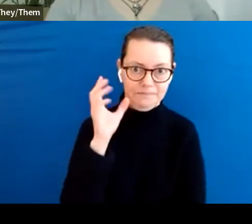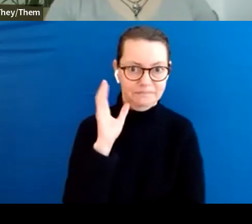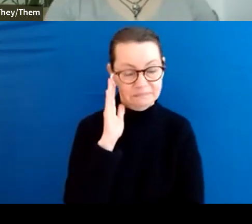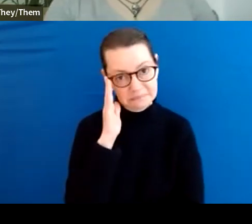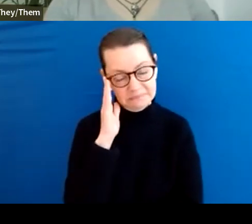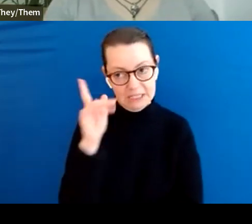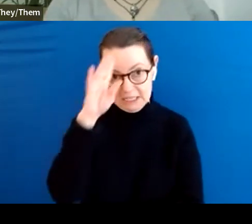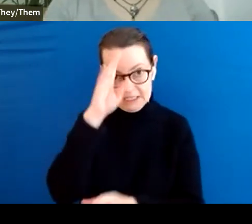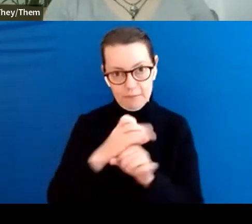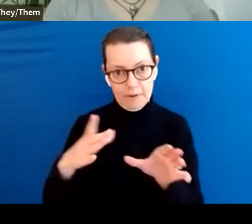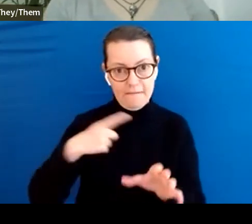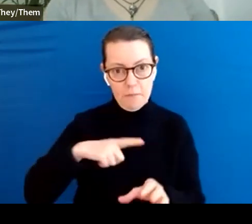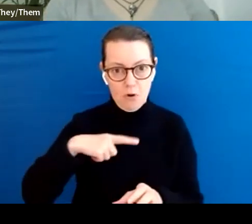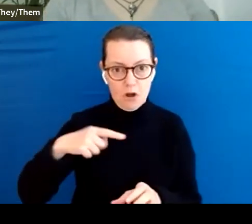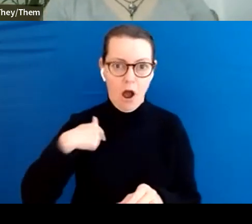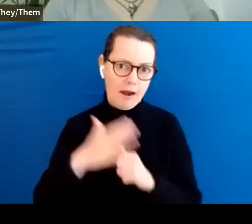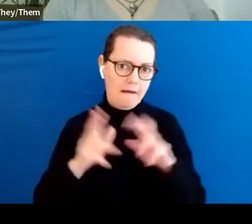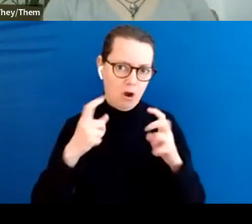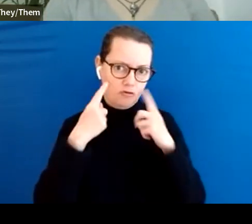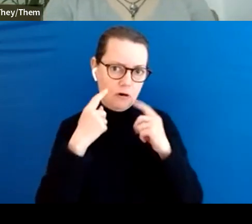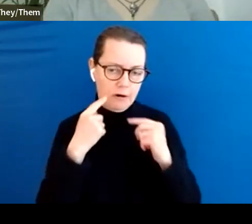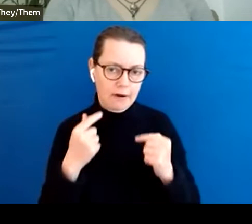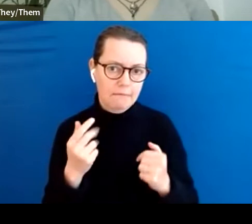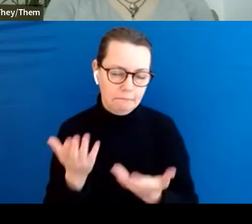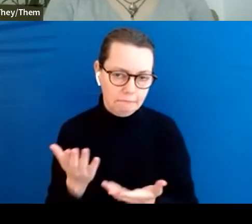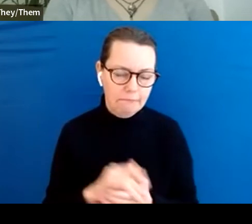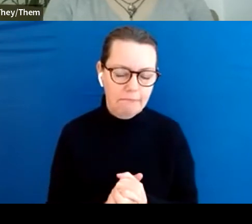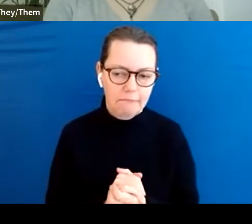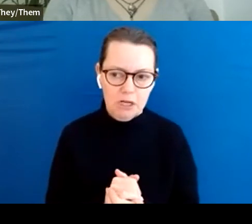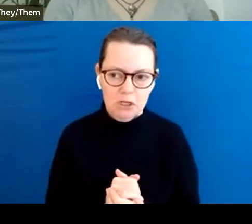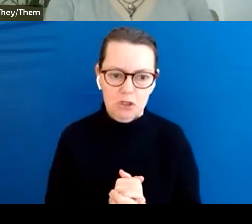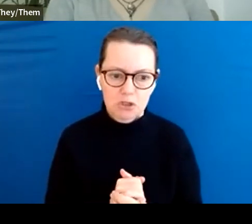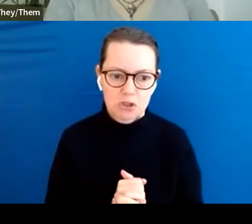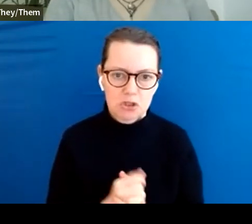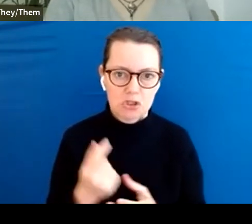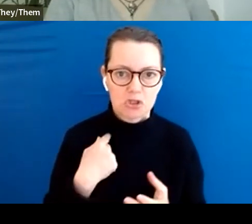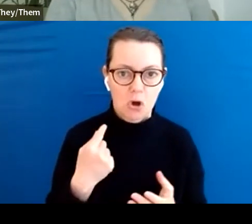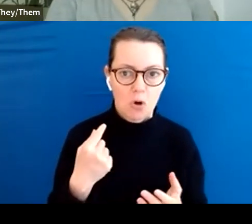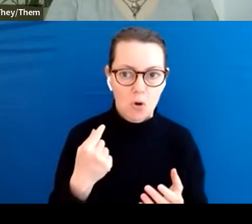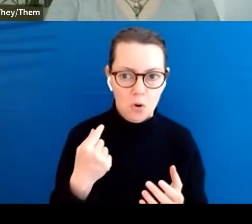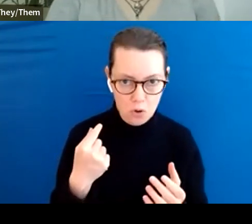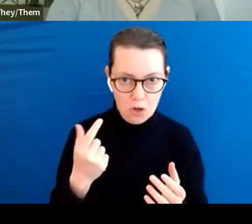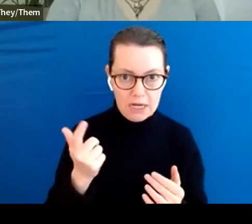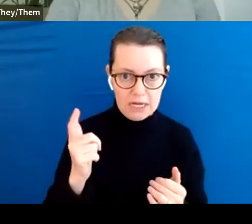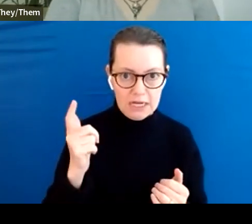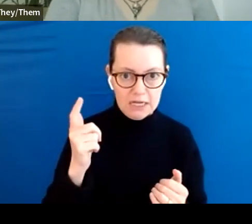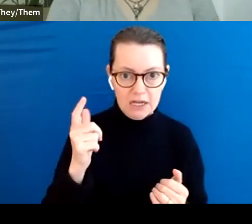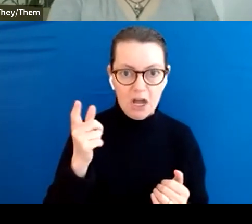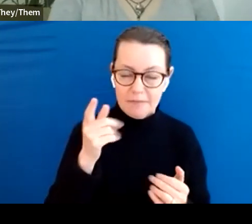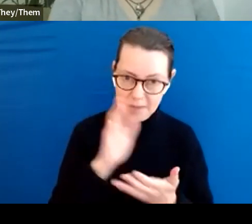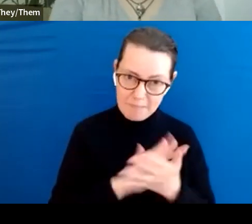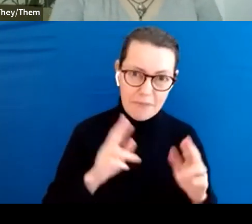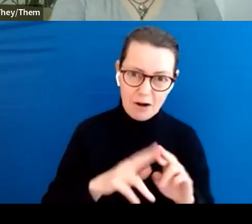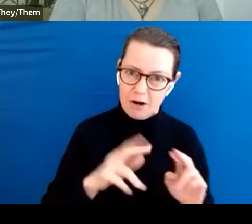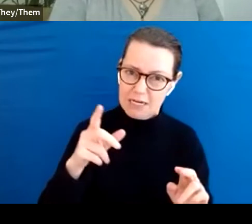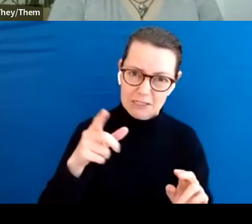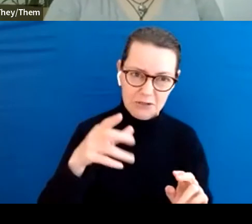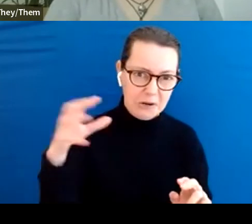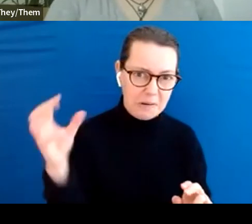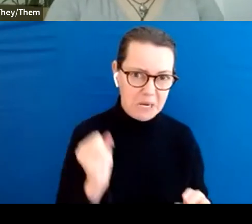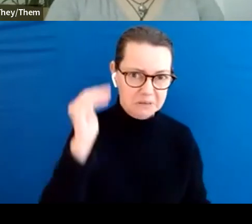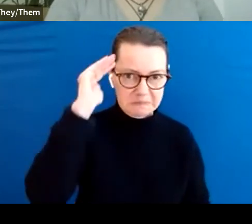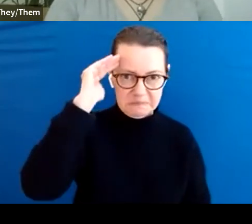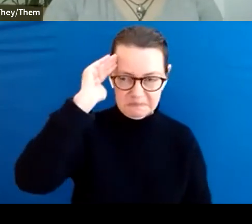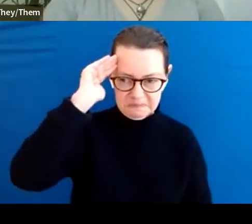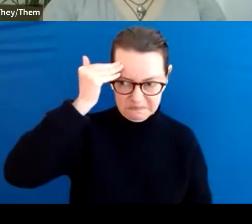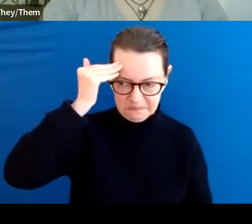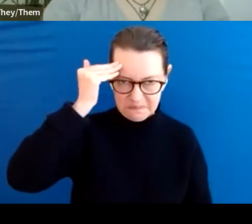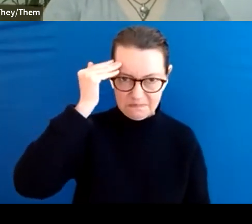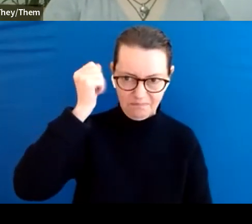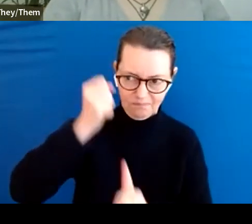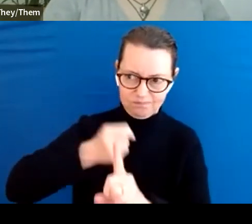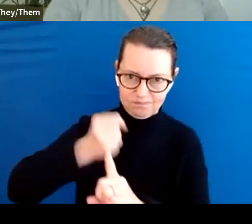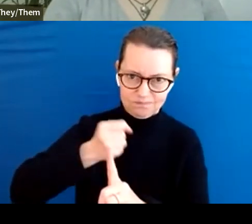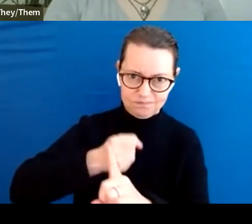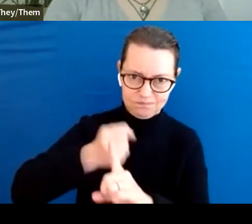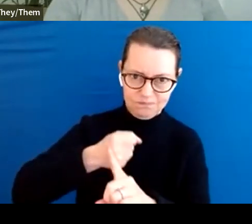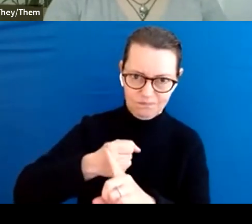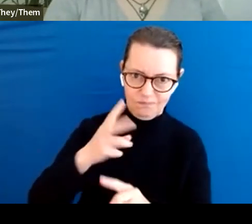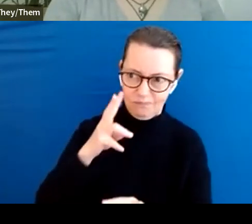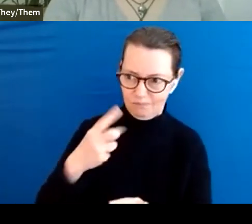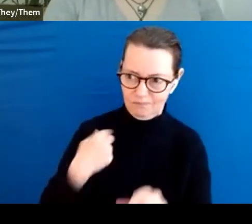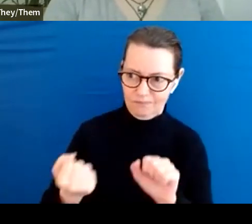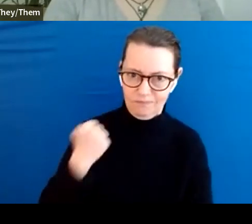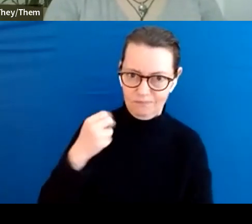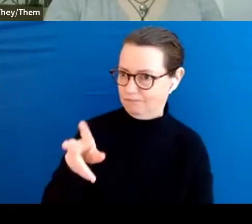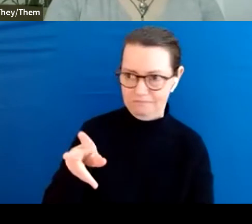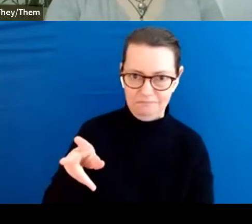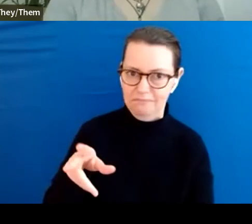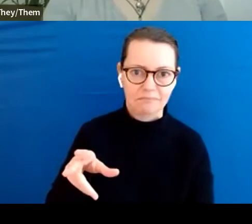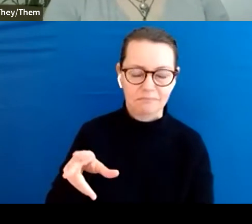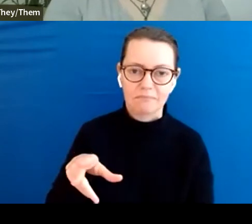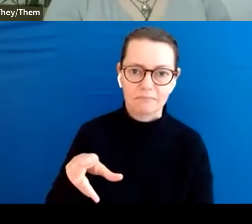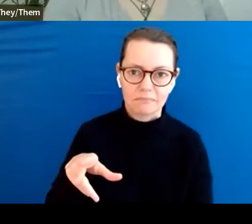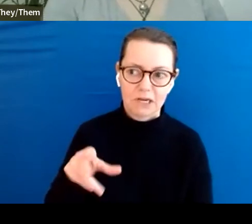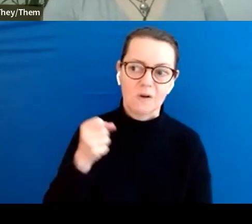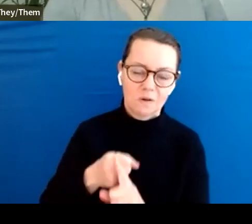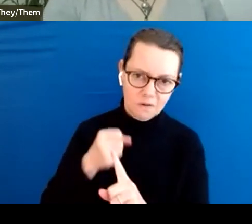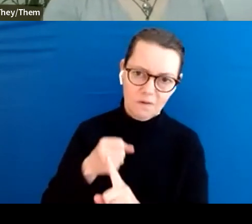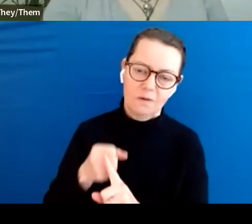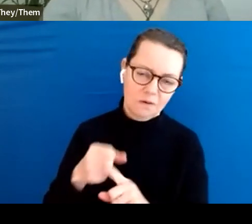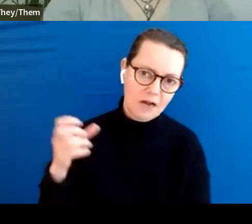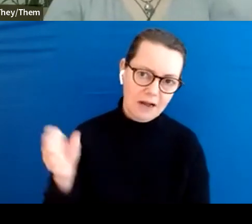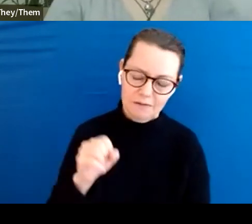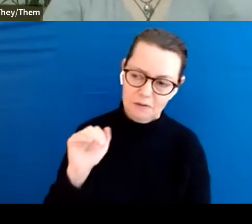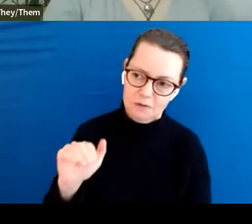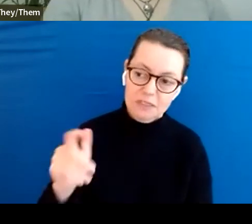So I really want to actually write in my words was prepared to be that parent. When it comes to supporting your child and what I mean by that parent is constantly just checking in with you.